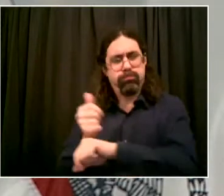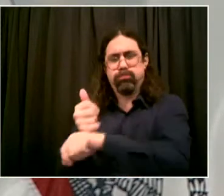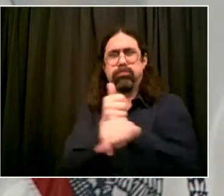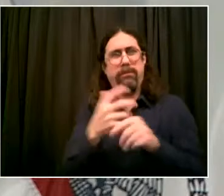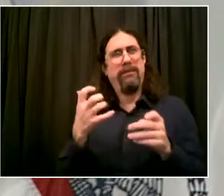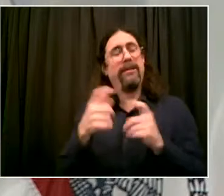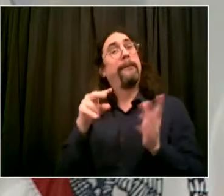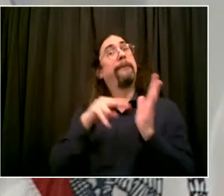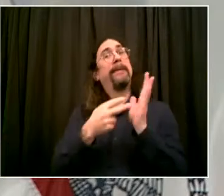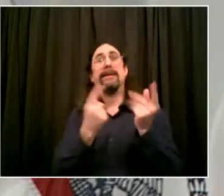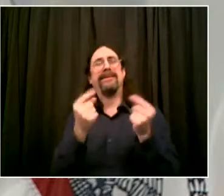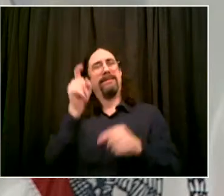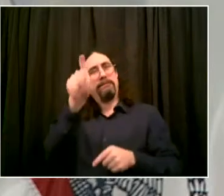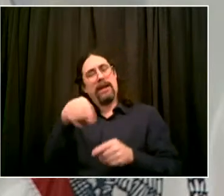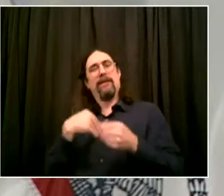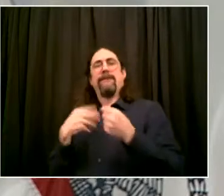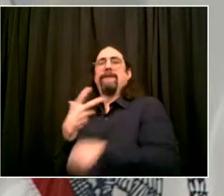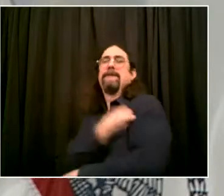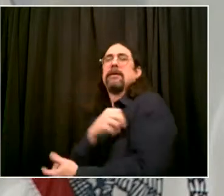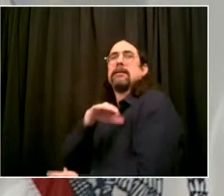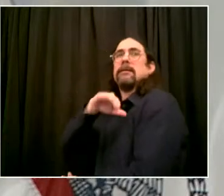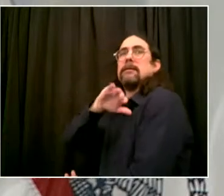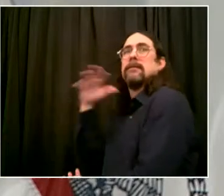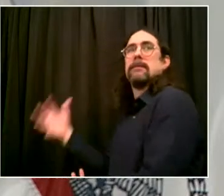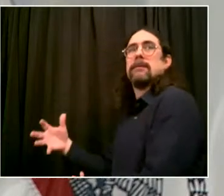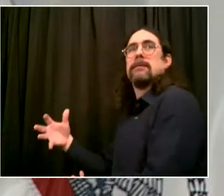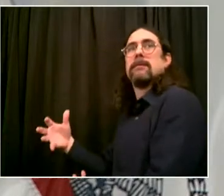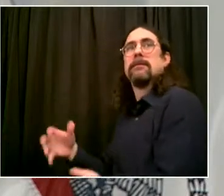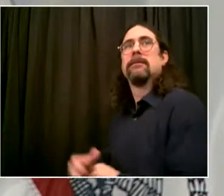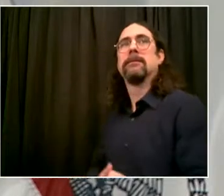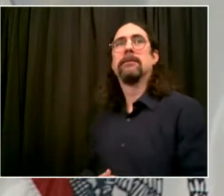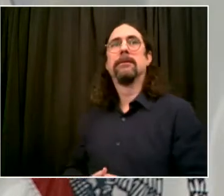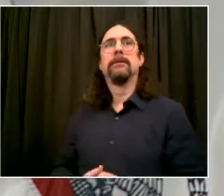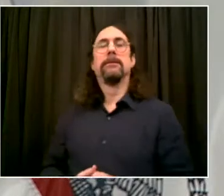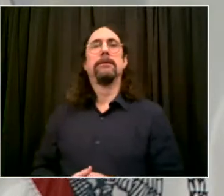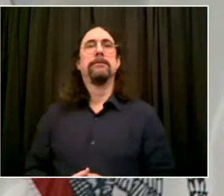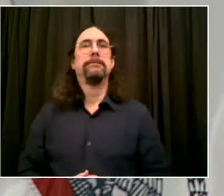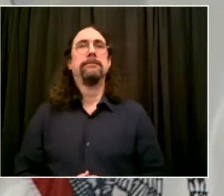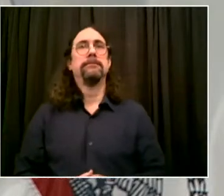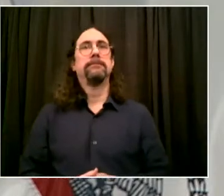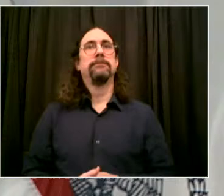GO TO HER R INDICATORS, WE HAVE SOME WEATHER STARTING